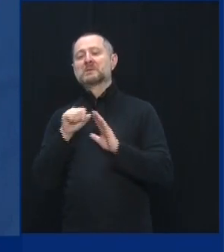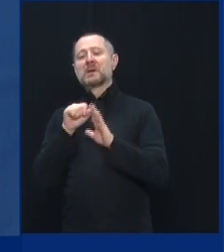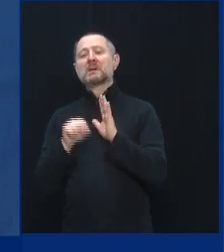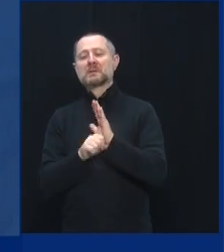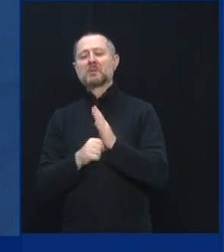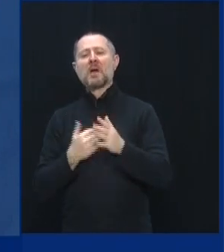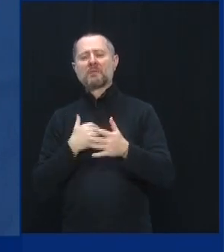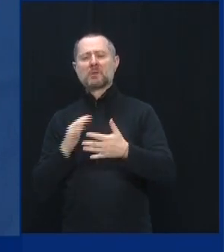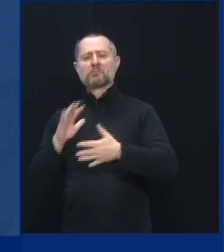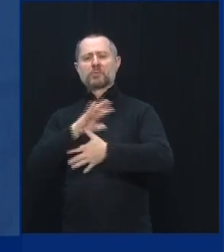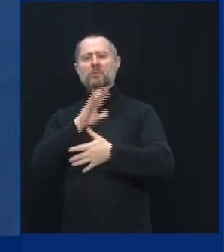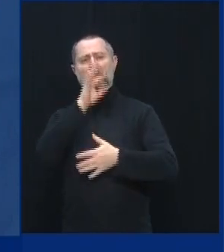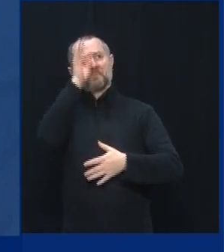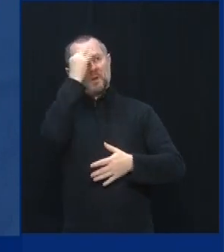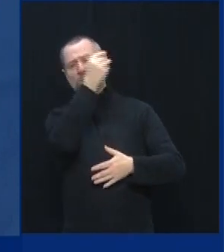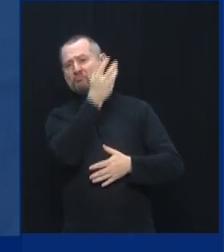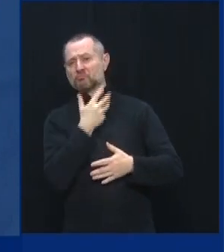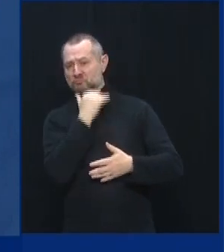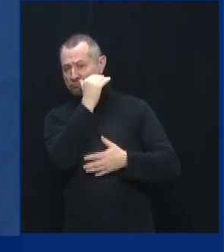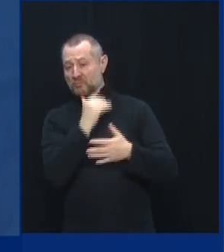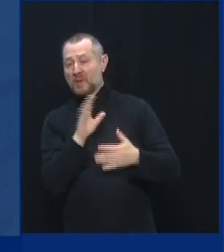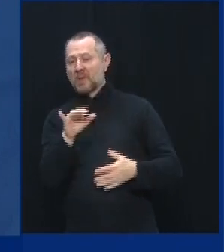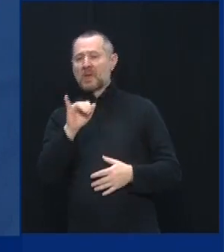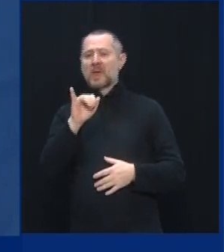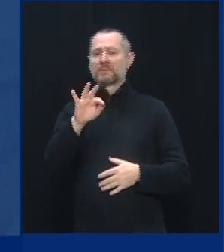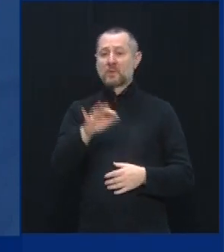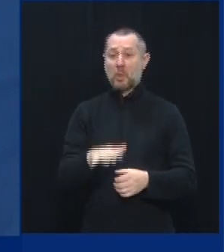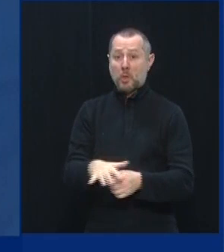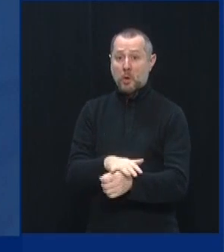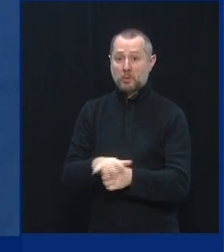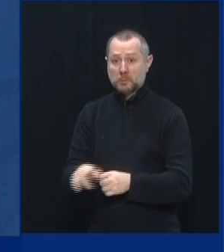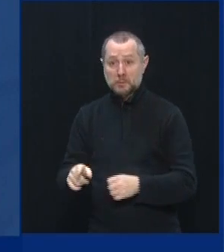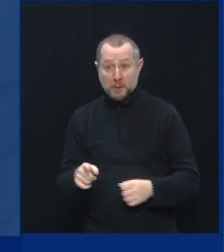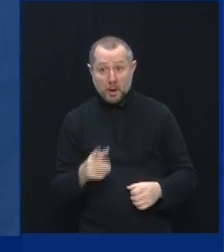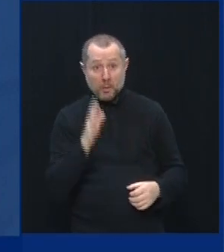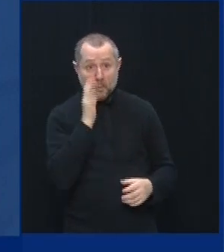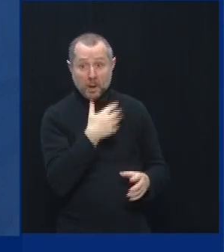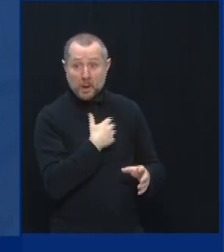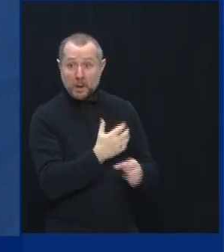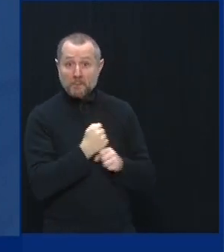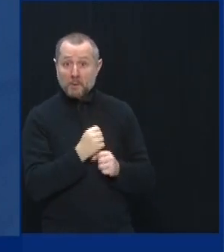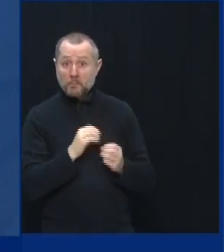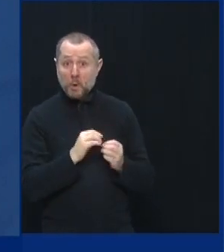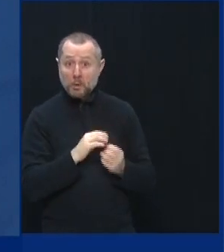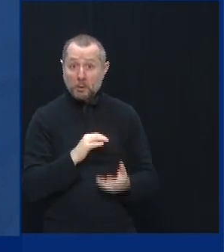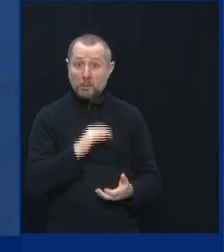HERE. SO YES, WE HAVE STATEWIDE PRIORITIES, WHICH IS SET BY THE